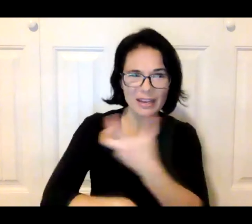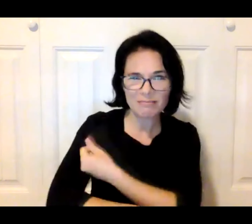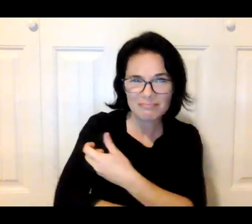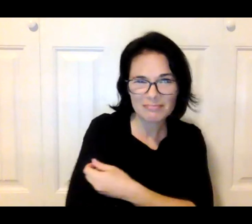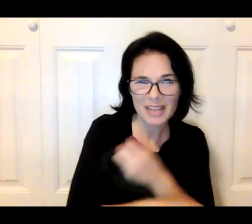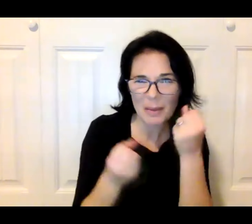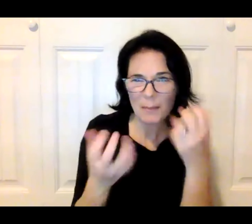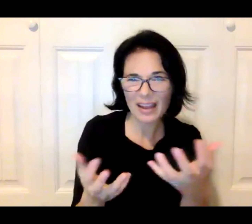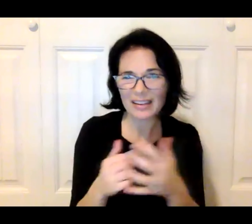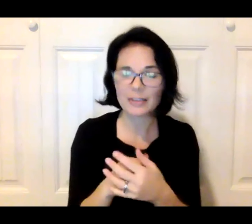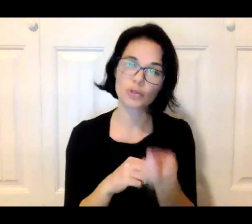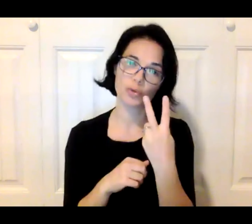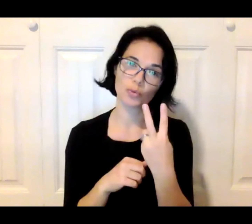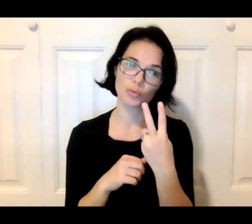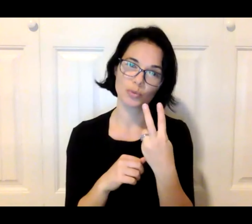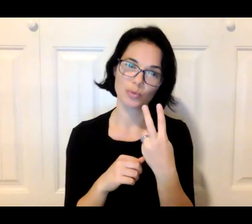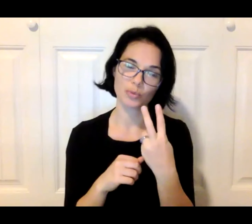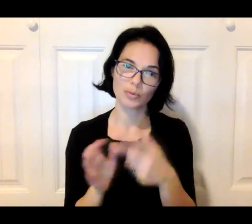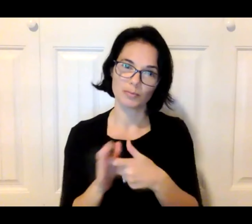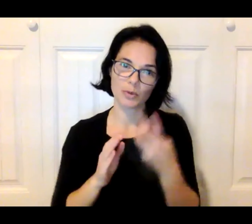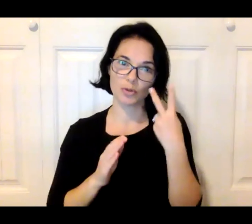I’m looking for a question but I’m unable to find it.